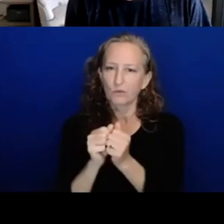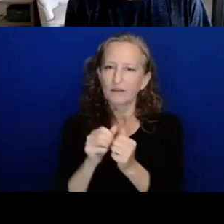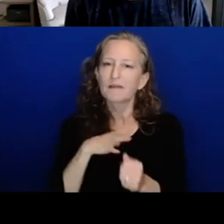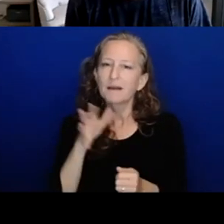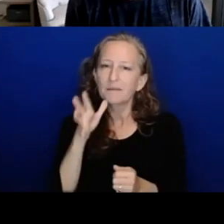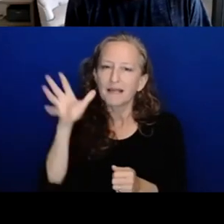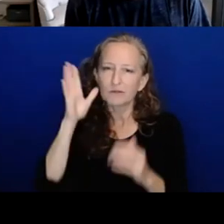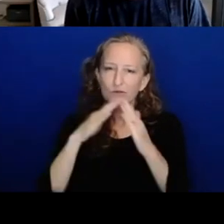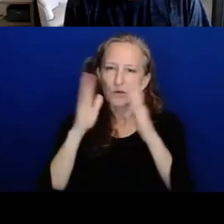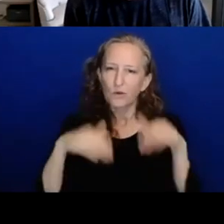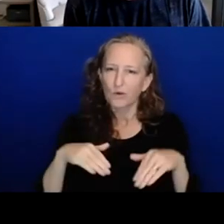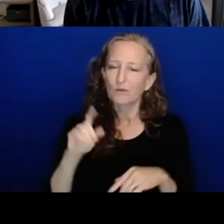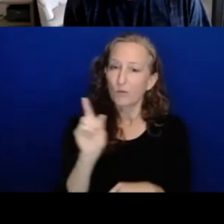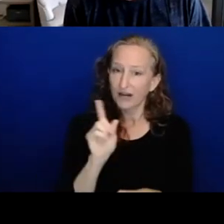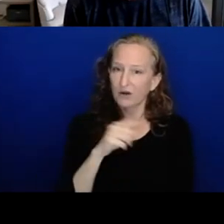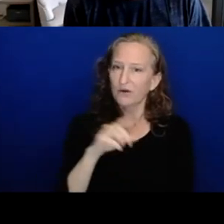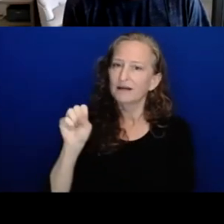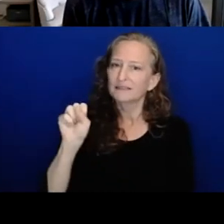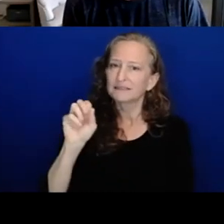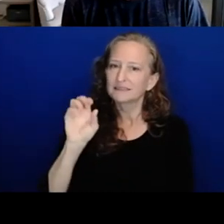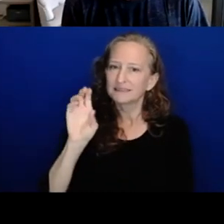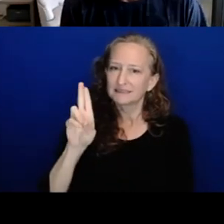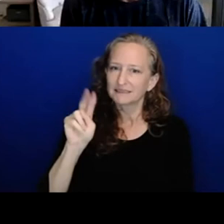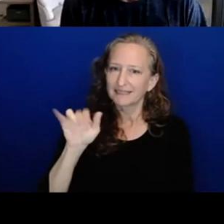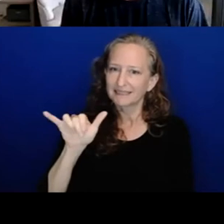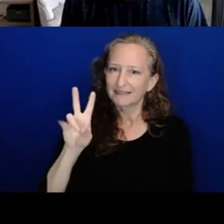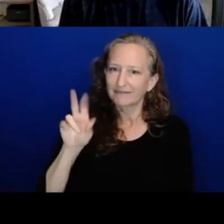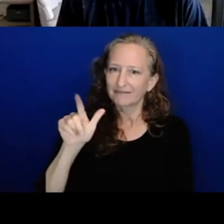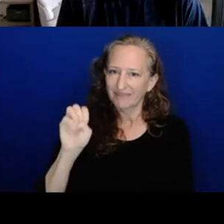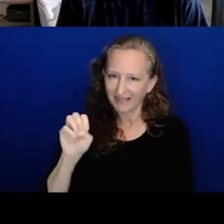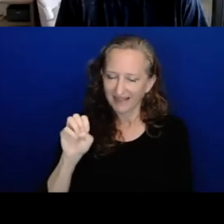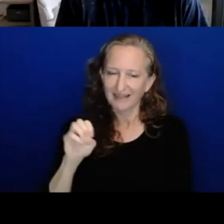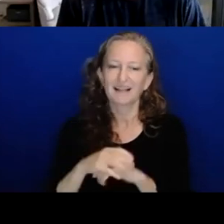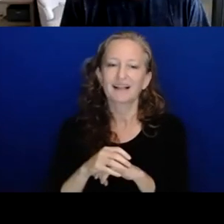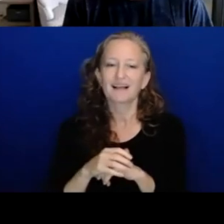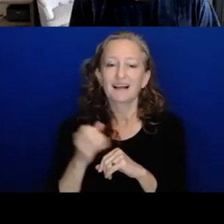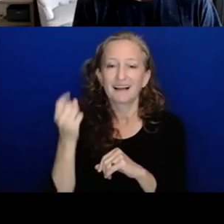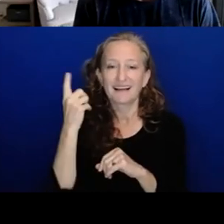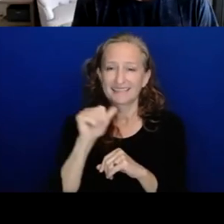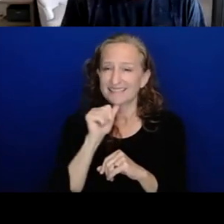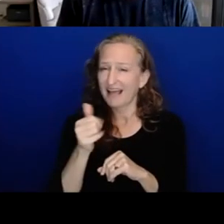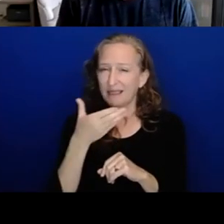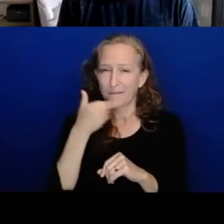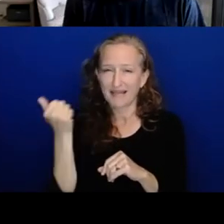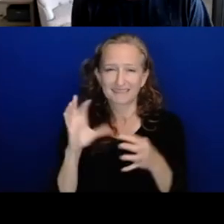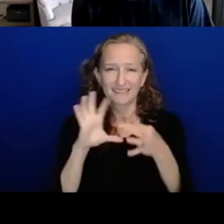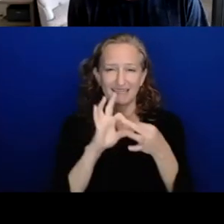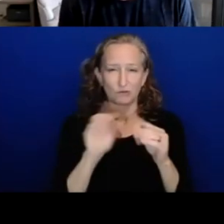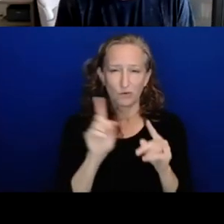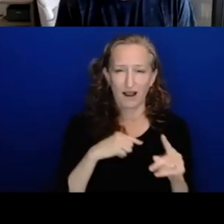that makes Silicon Valley the valley. I came down to the valley where I'm quarantining